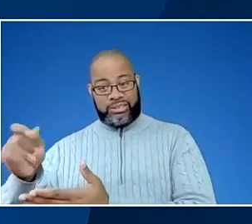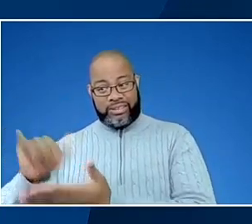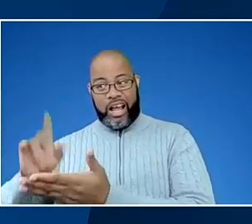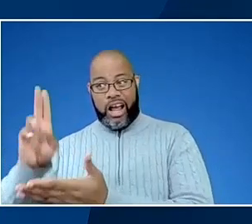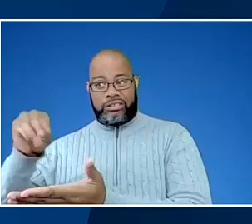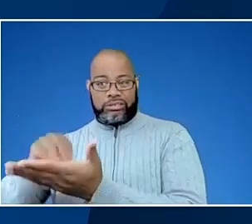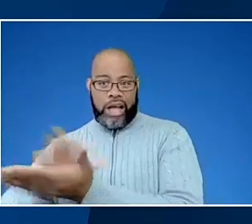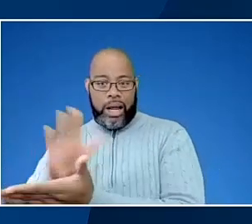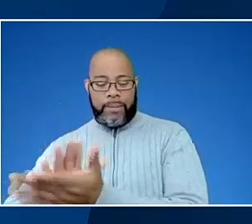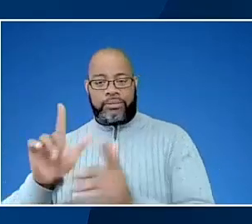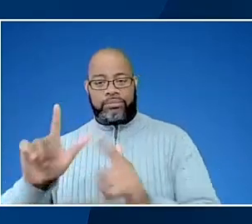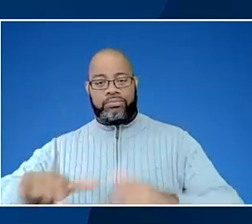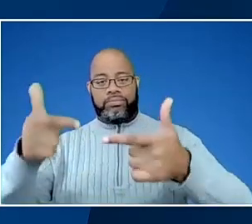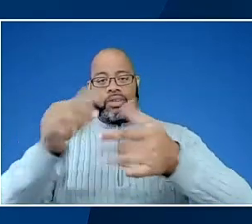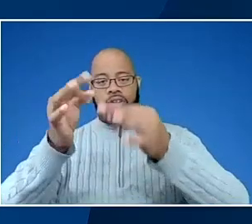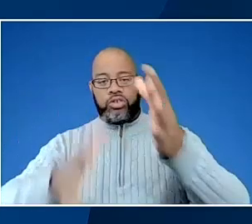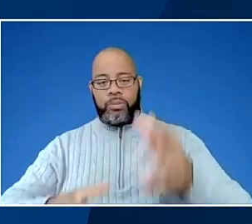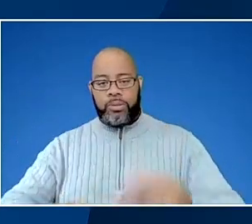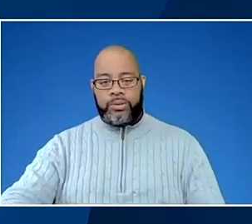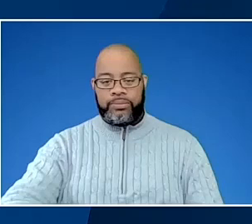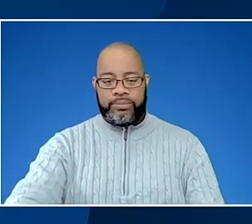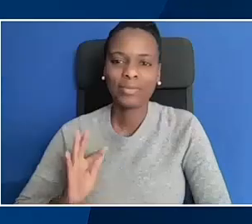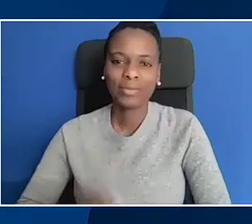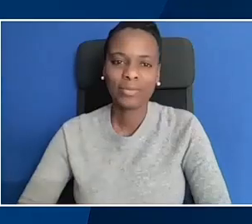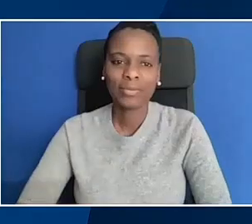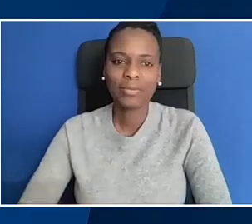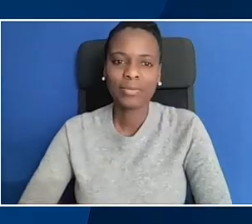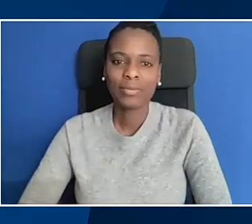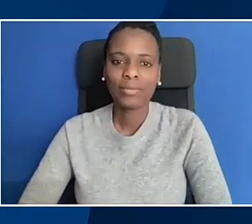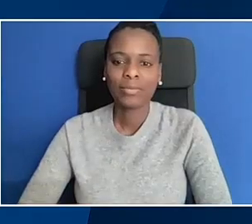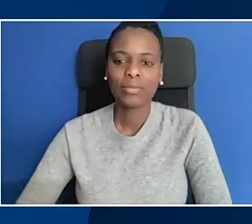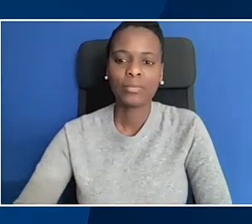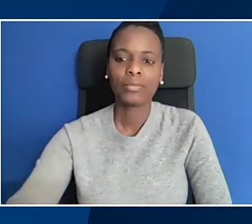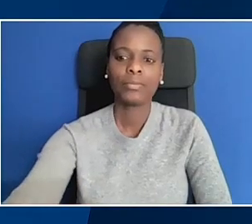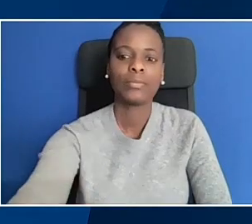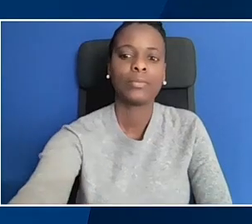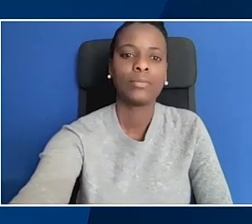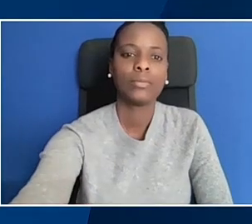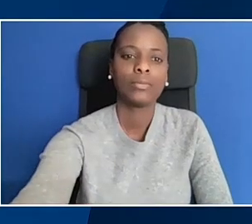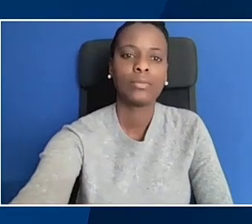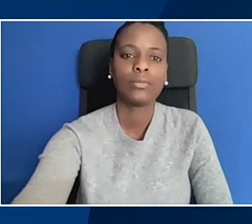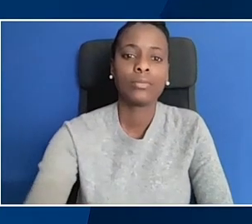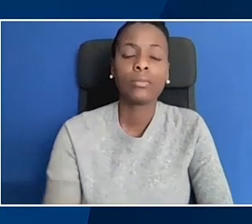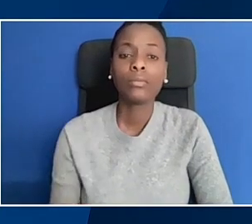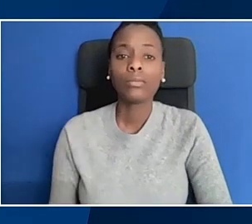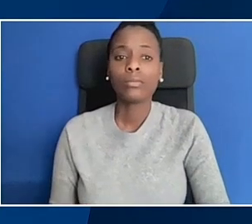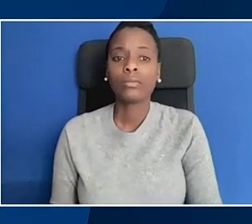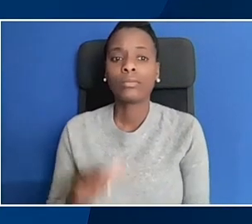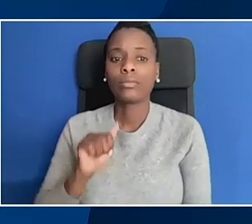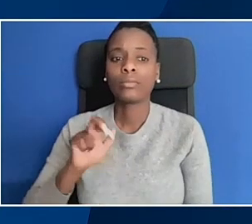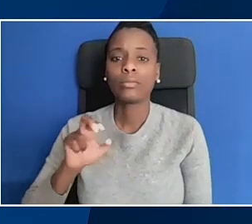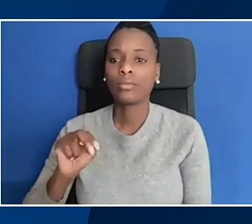You know, I think, you know, I don't want